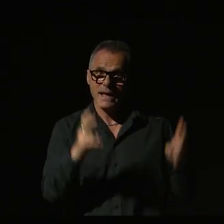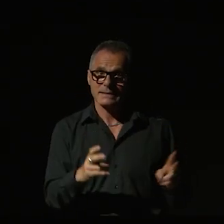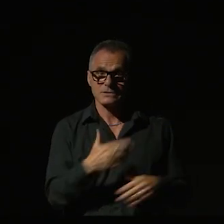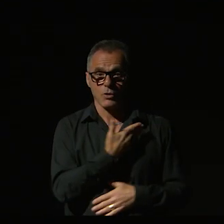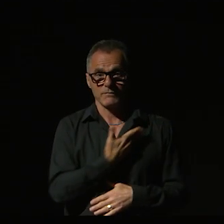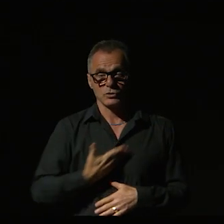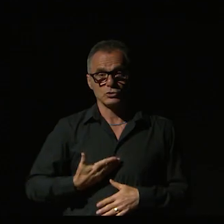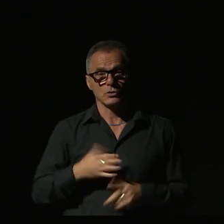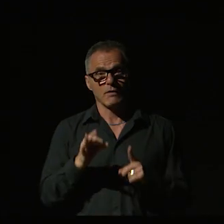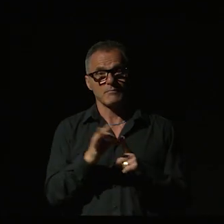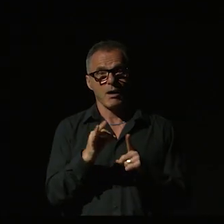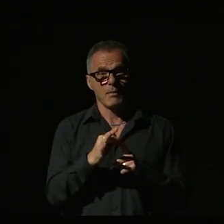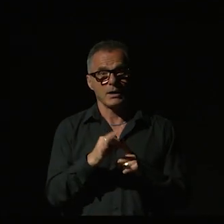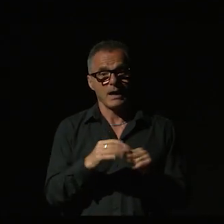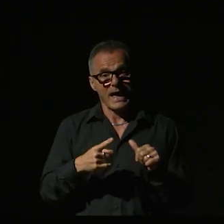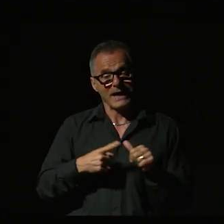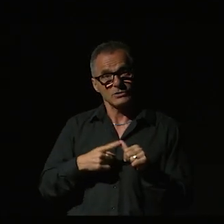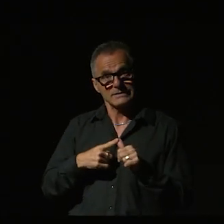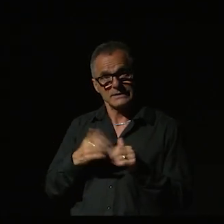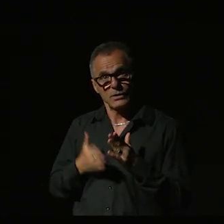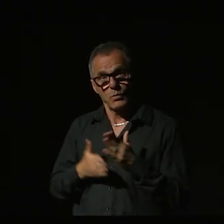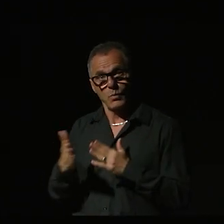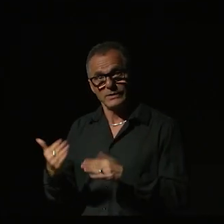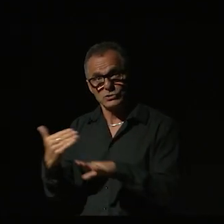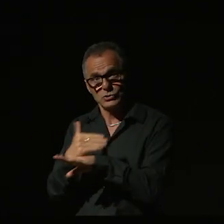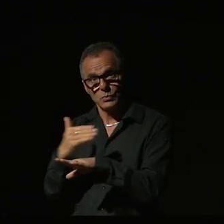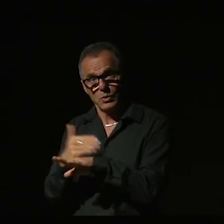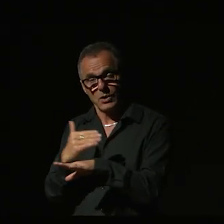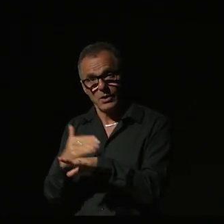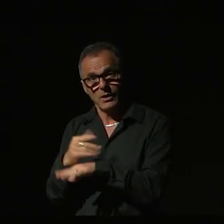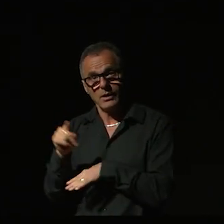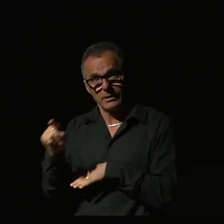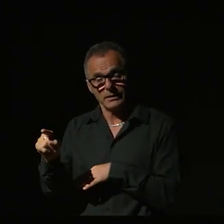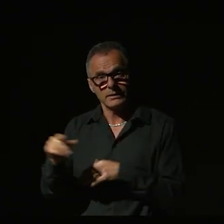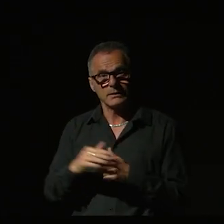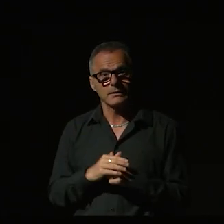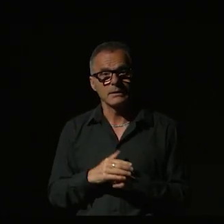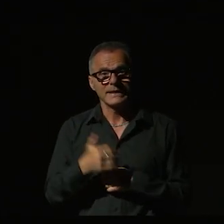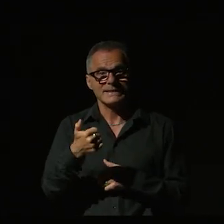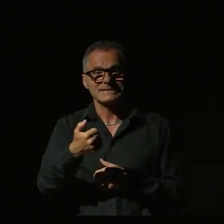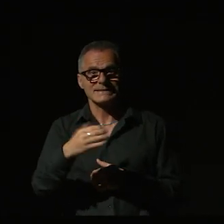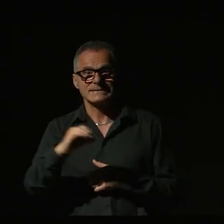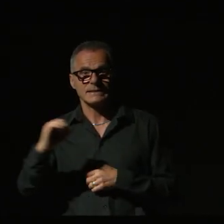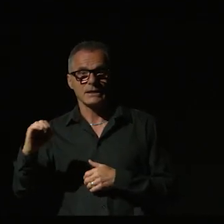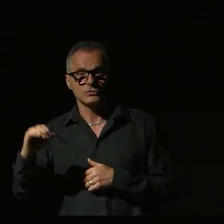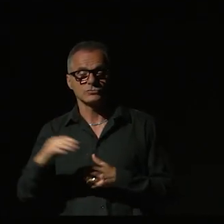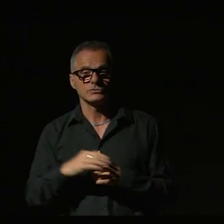that Agostino goes to work on in late 1600 when he left Roman, abandoned Rome,